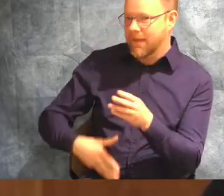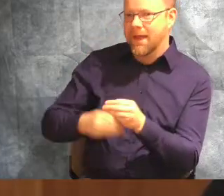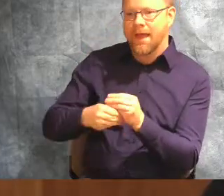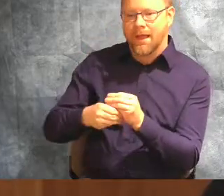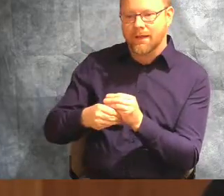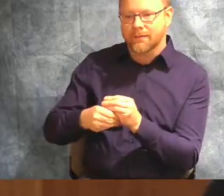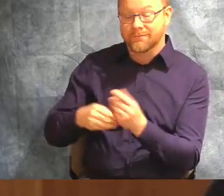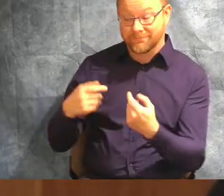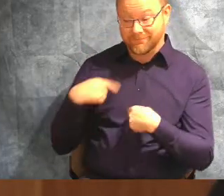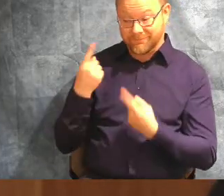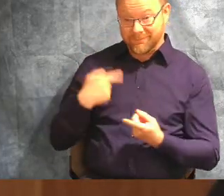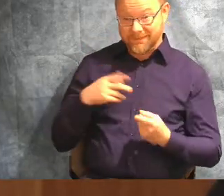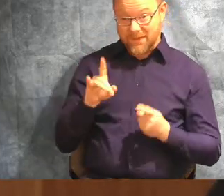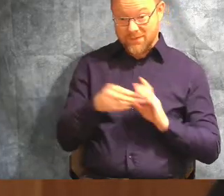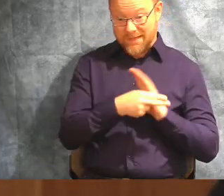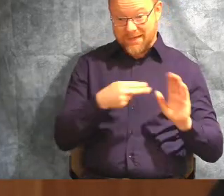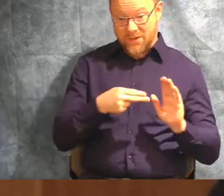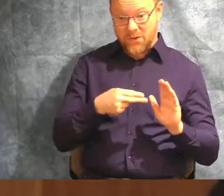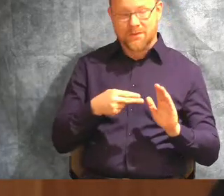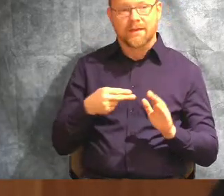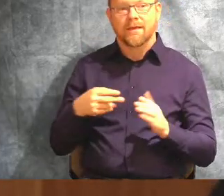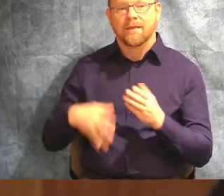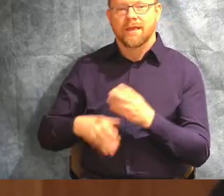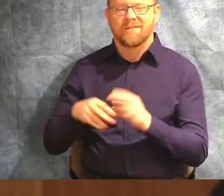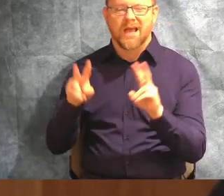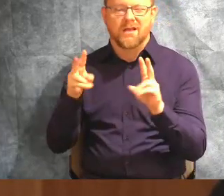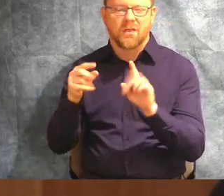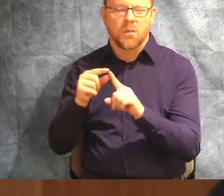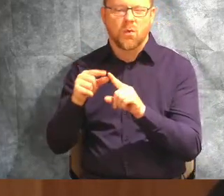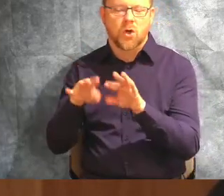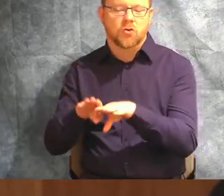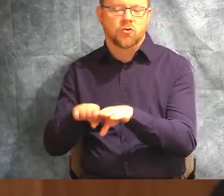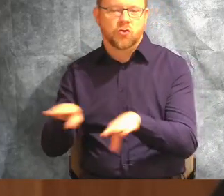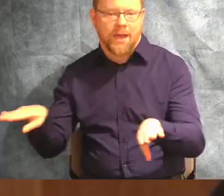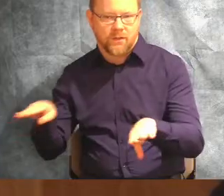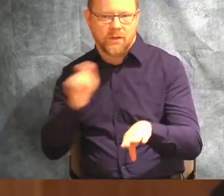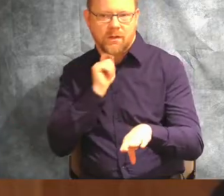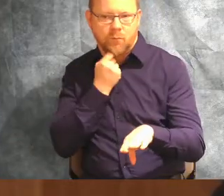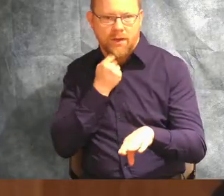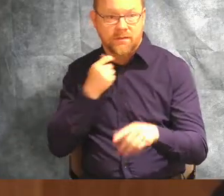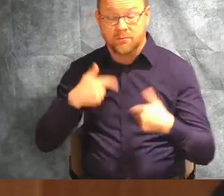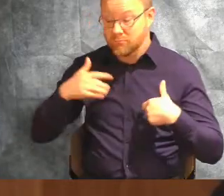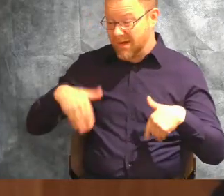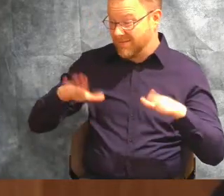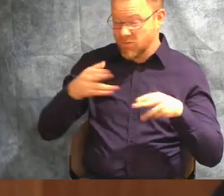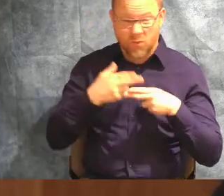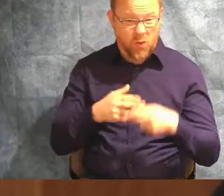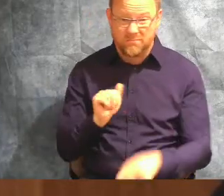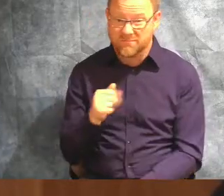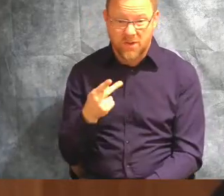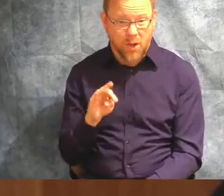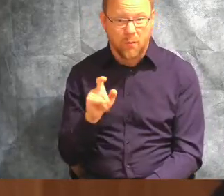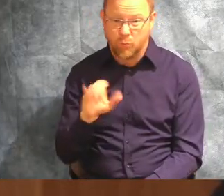I was diagnosed just childhood apraxia of speech but I grew up knowing it just as apraxia. So it's